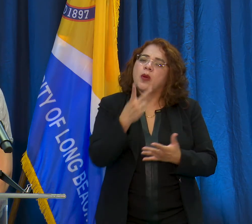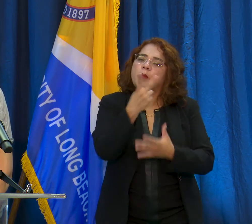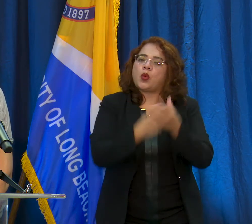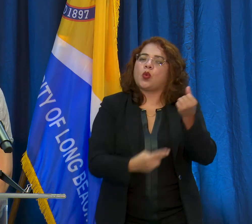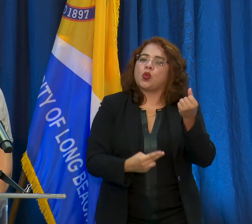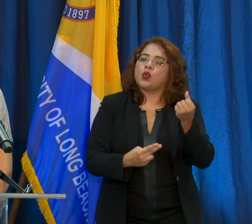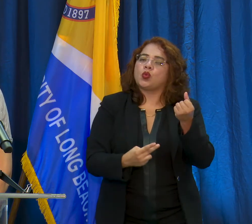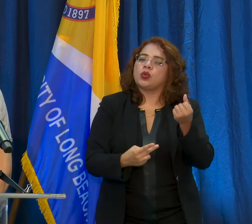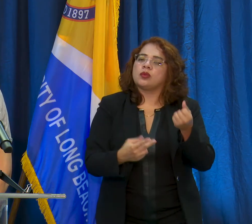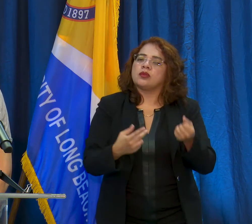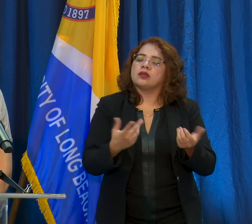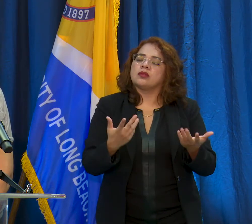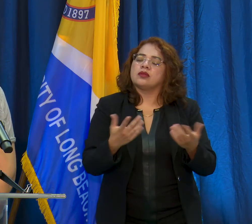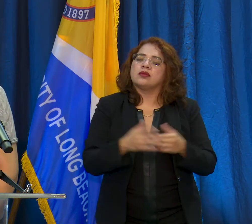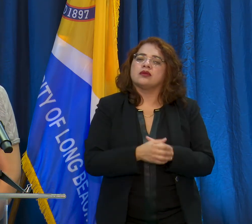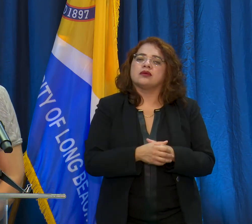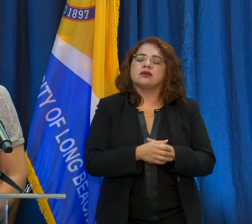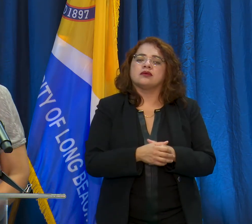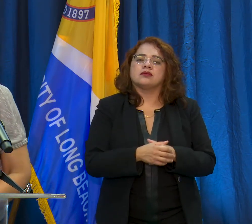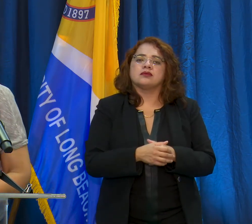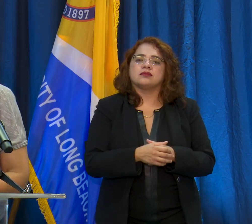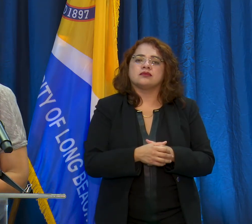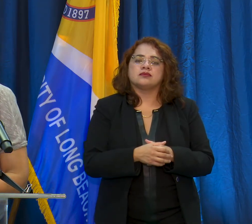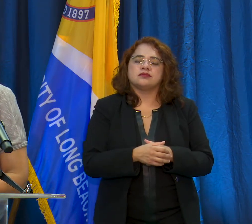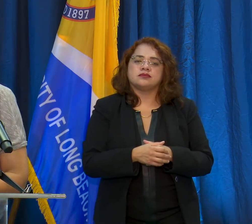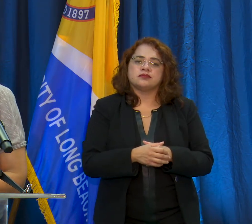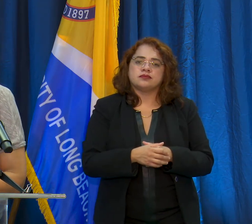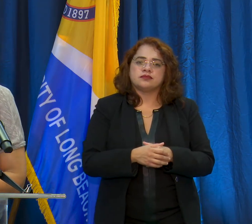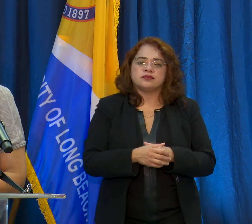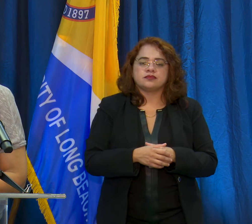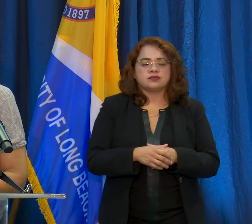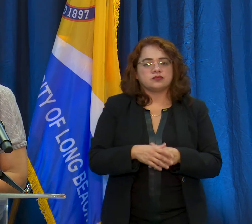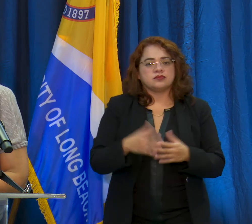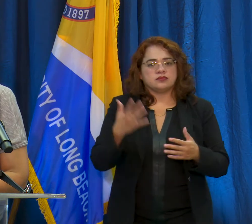As far as what's accounting for the fact that there's now more